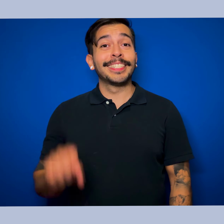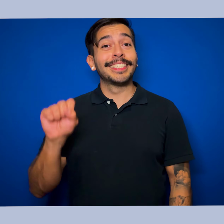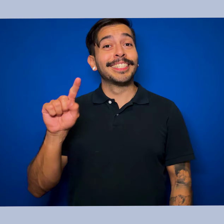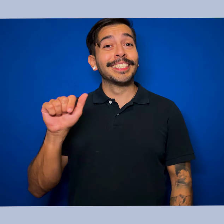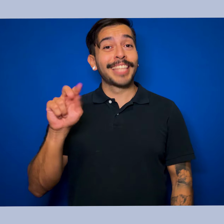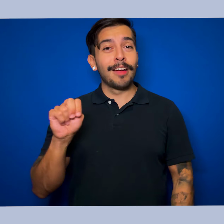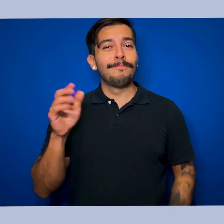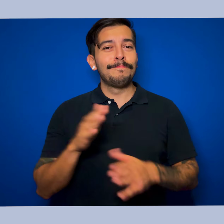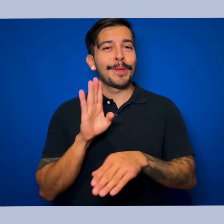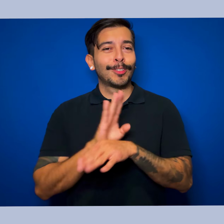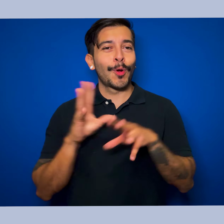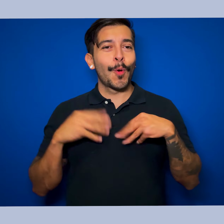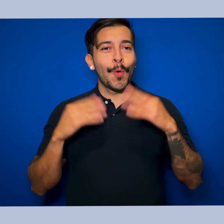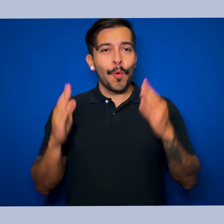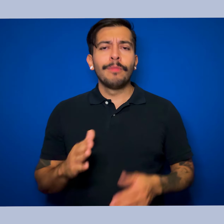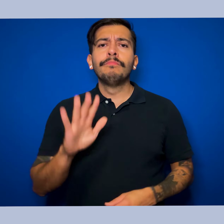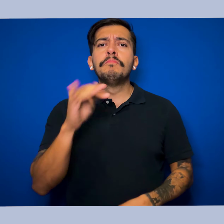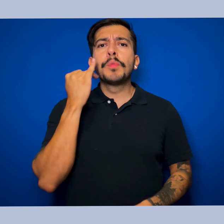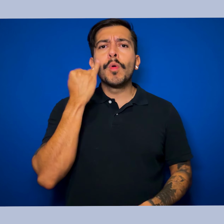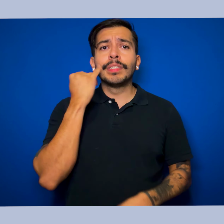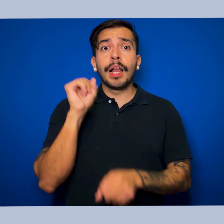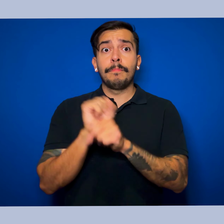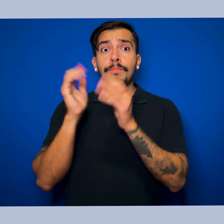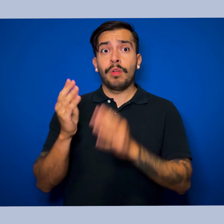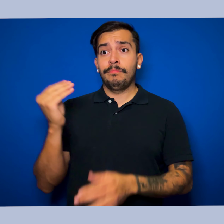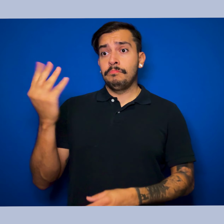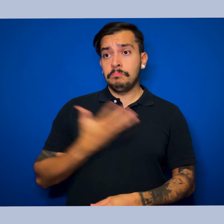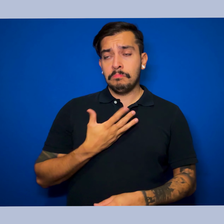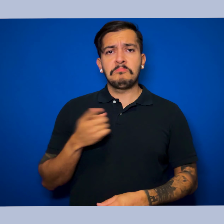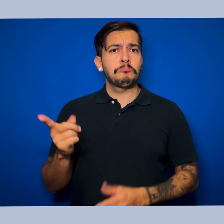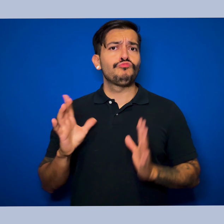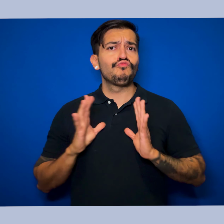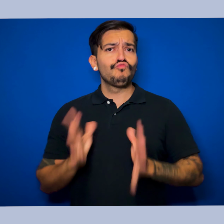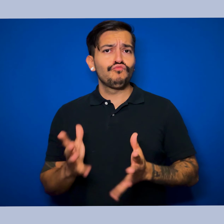Stan, Small business owner. What if the employee told me that they're fine with me telling everyone